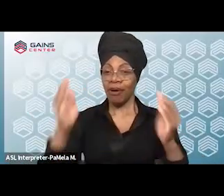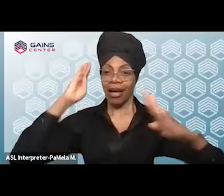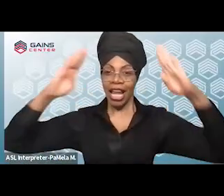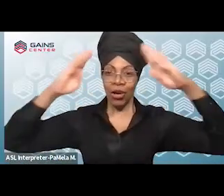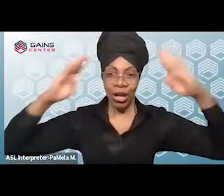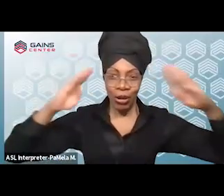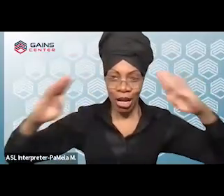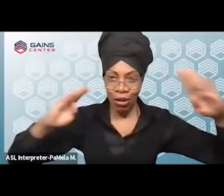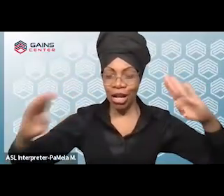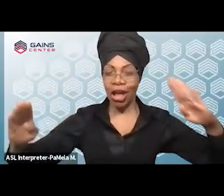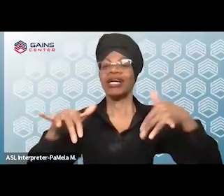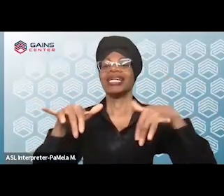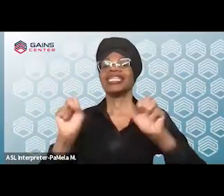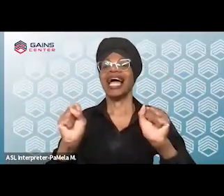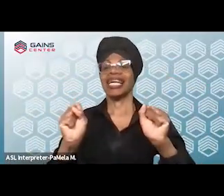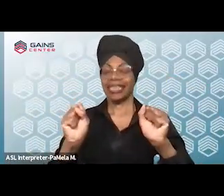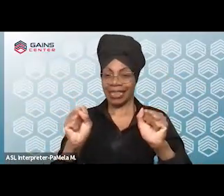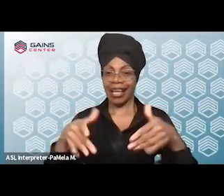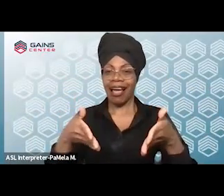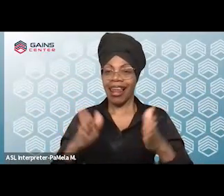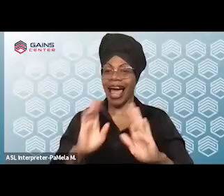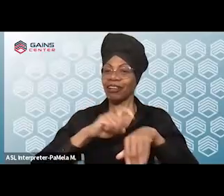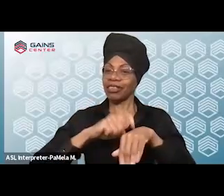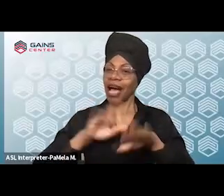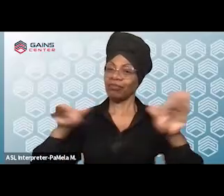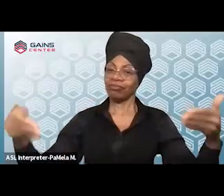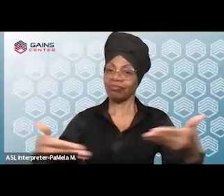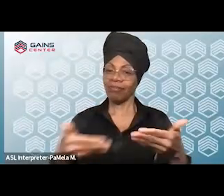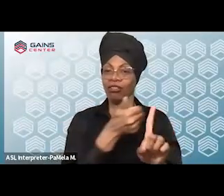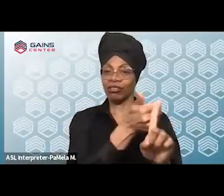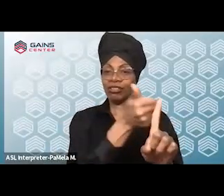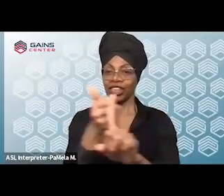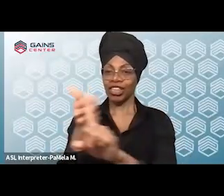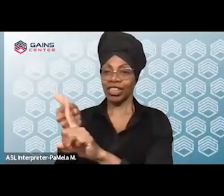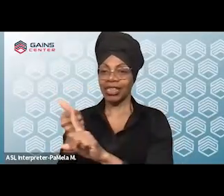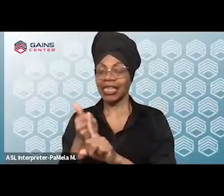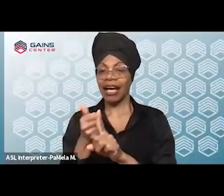Yes, please do take time to introduce yourself, share where you're joining us from,